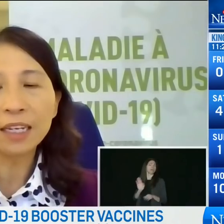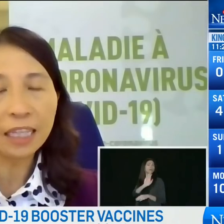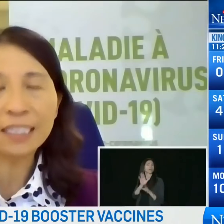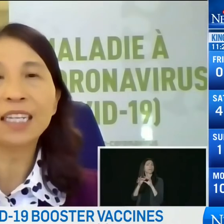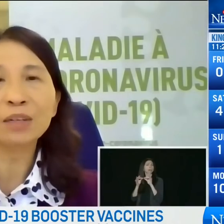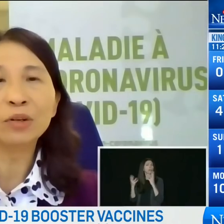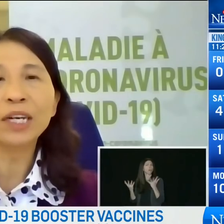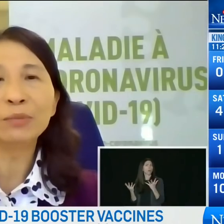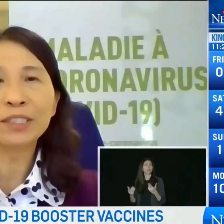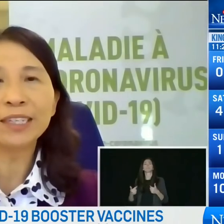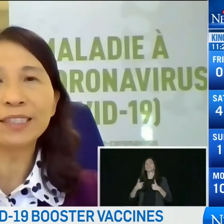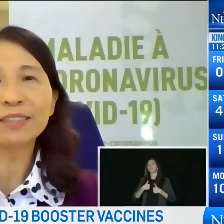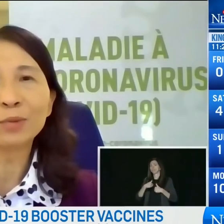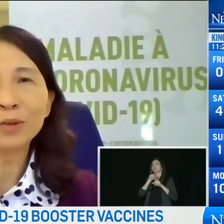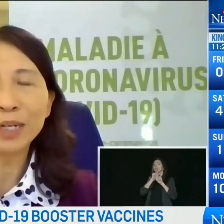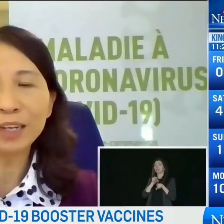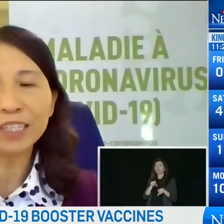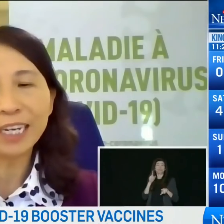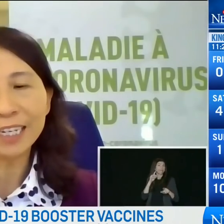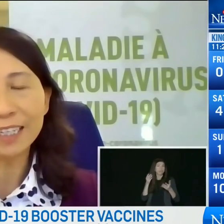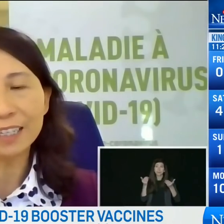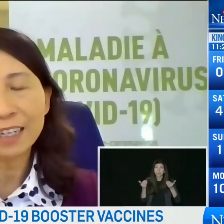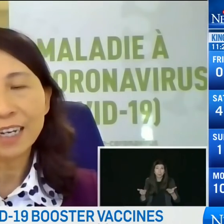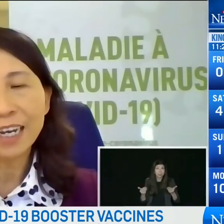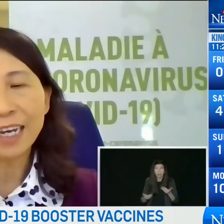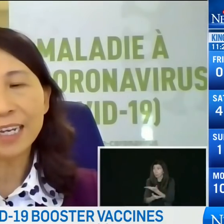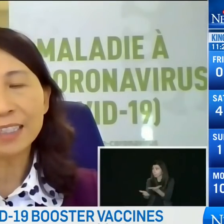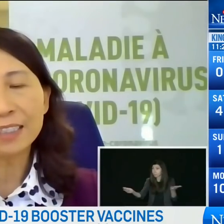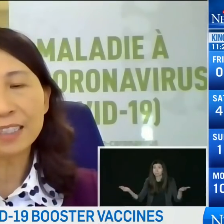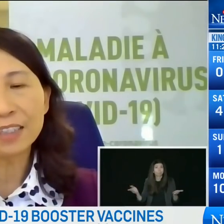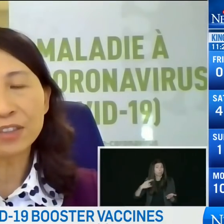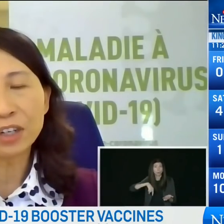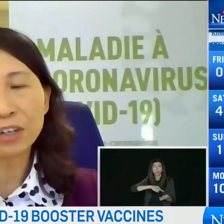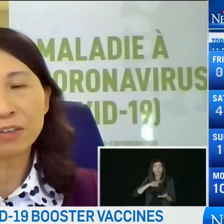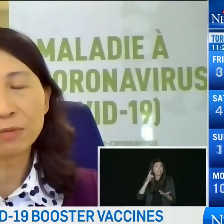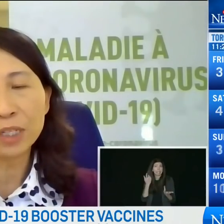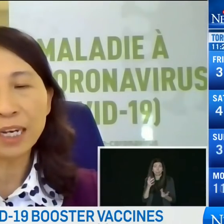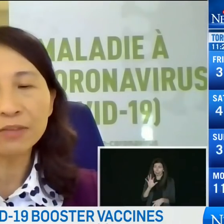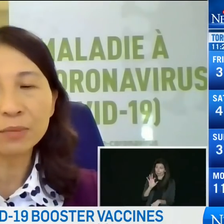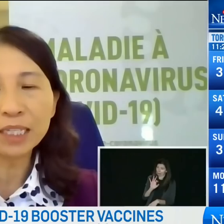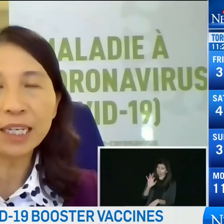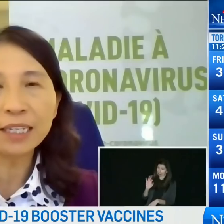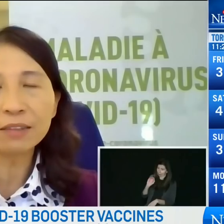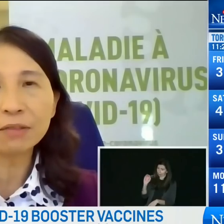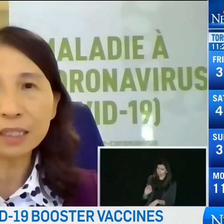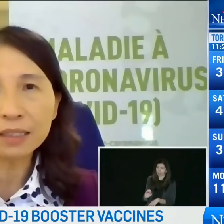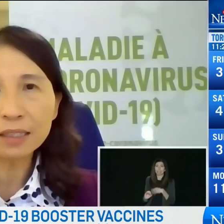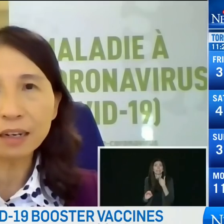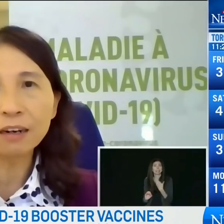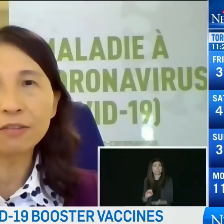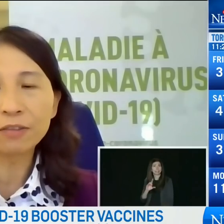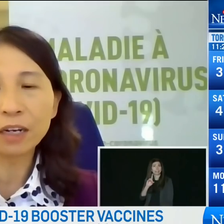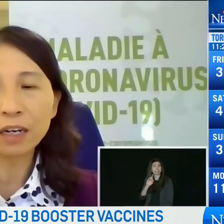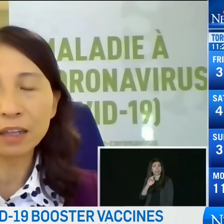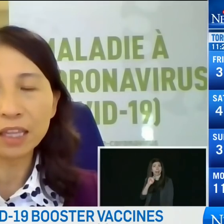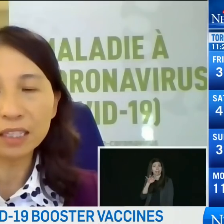SO THE CURRENT -- AT THIS CURRENT MOMENT, THE DELTA